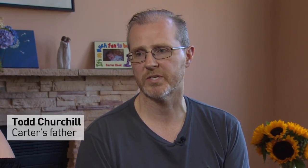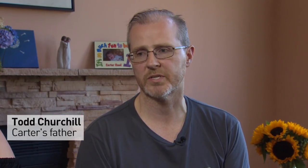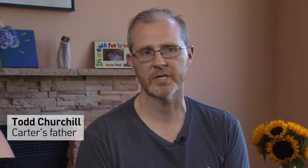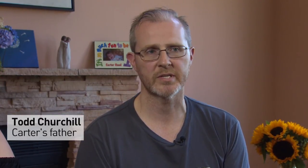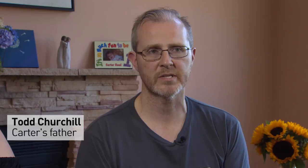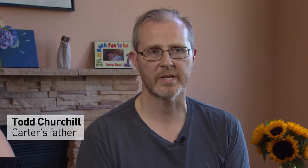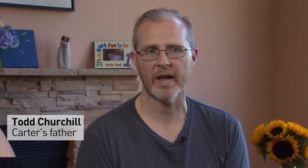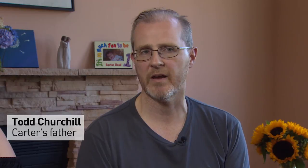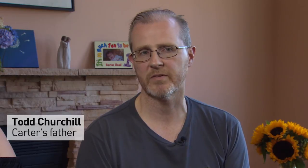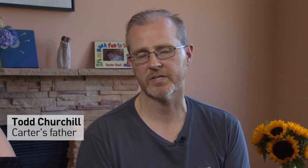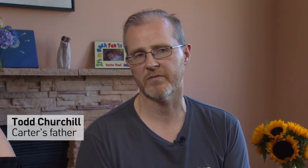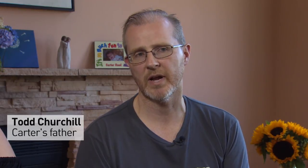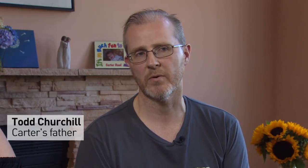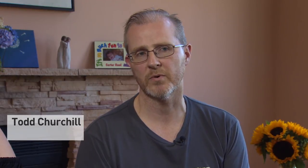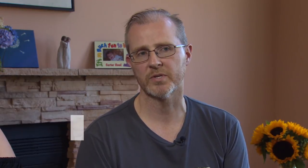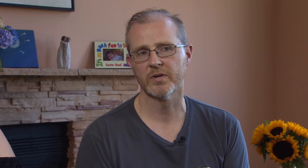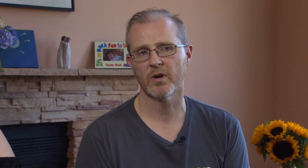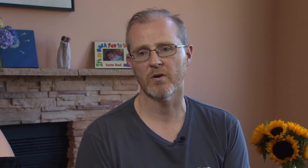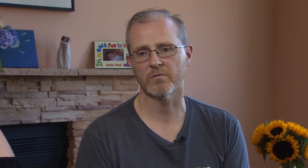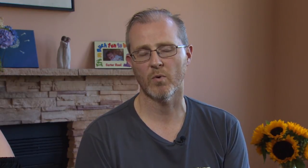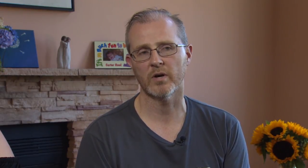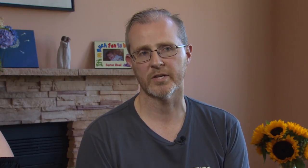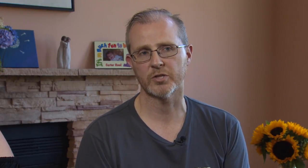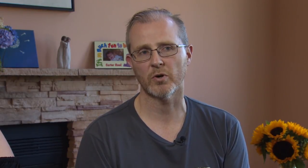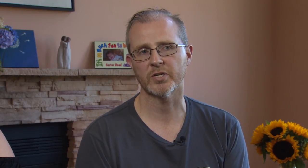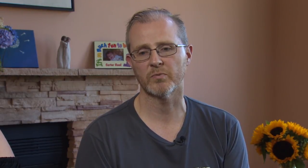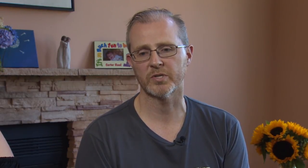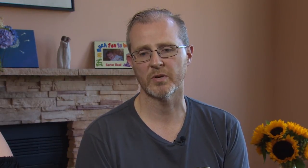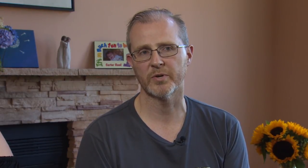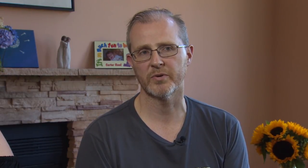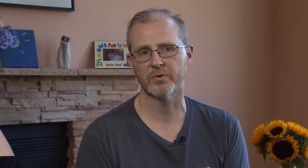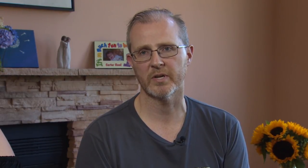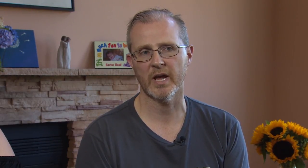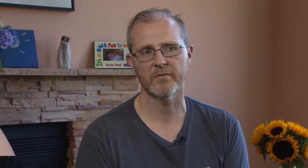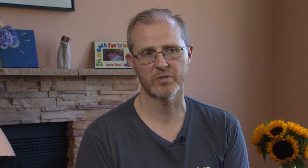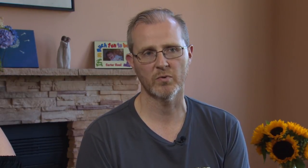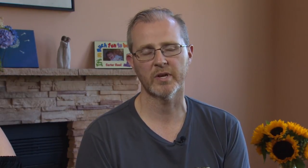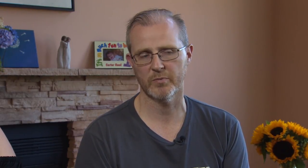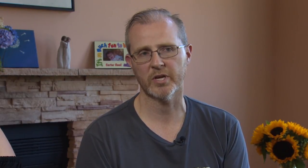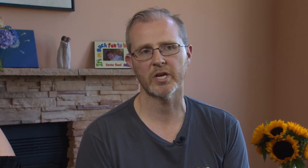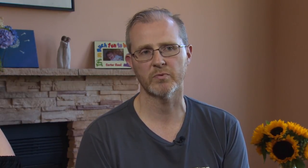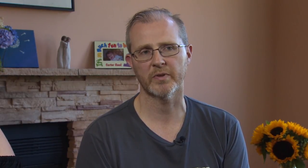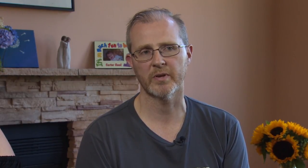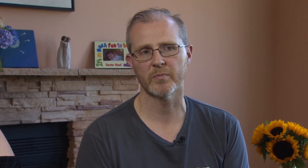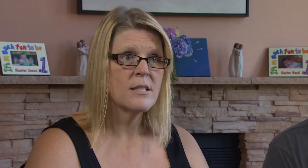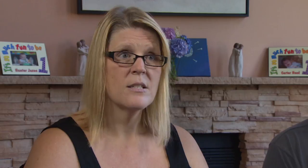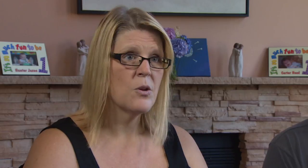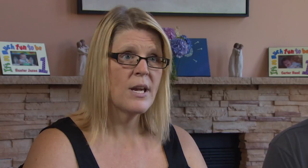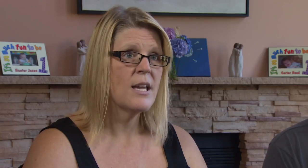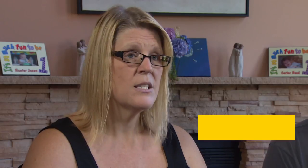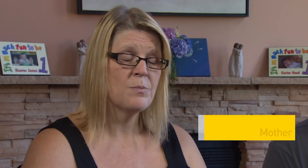which is six and a half to seven hours of quality instruction, with somebody who can have a two way communication with him. It's not okay.